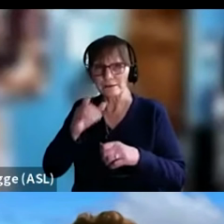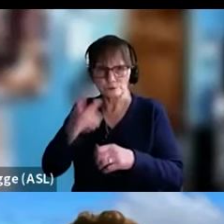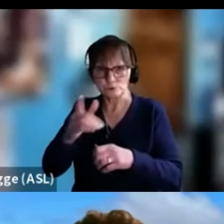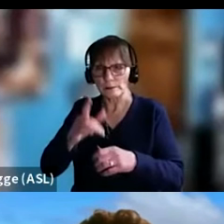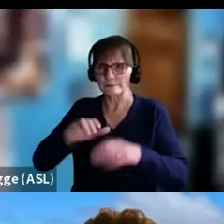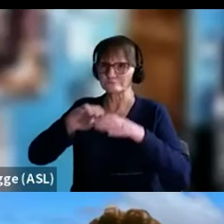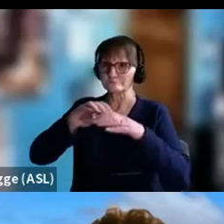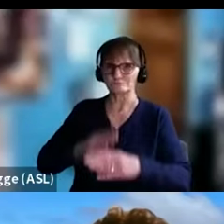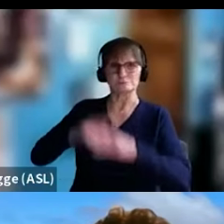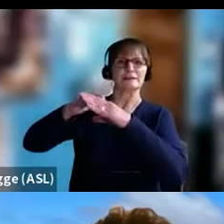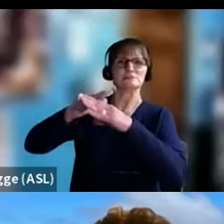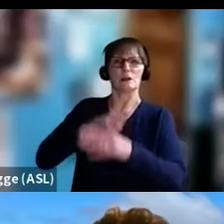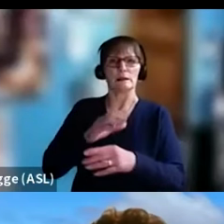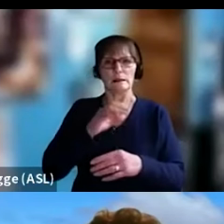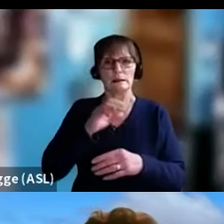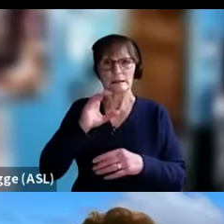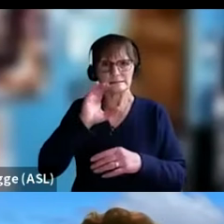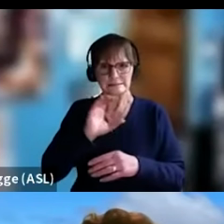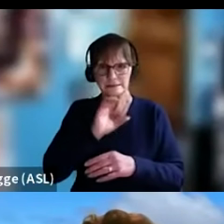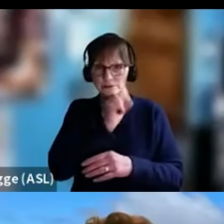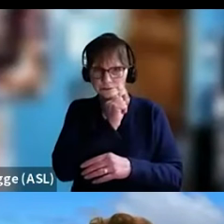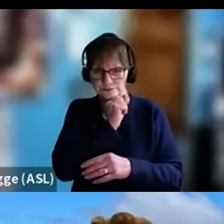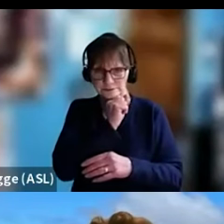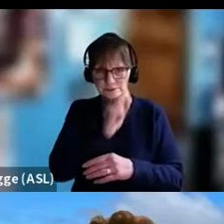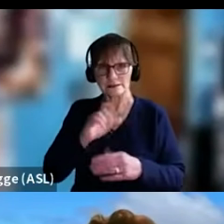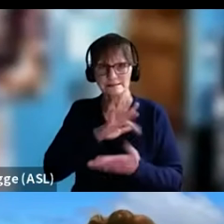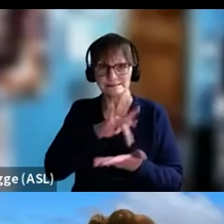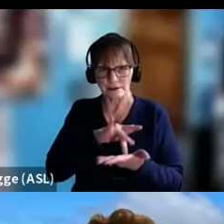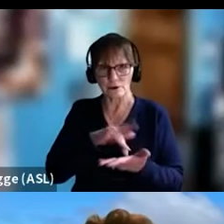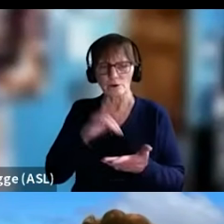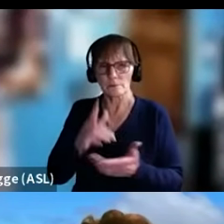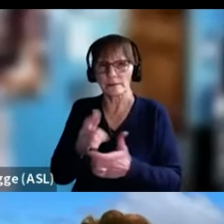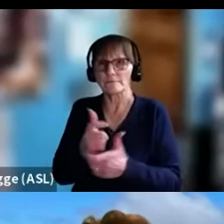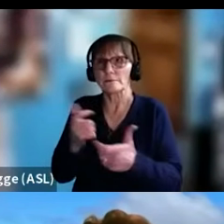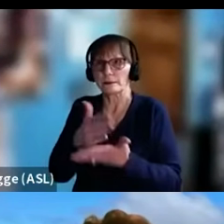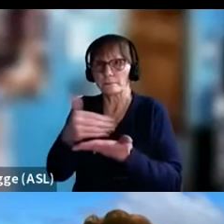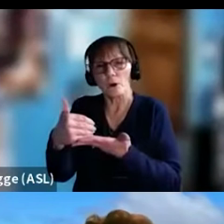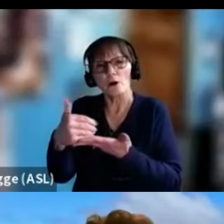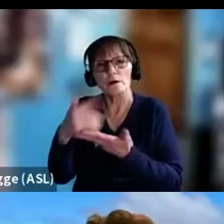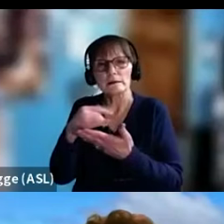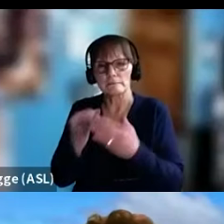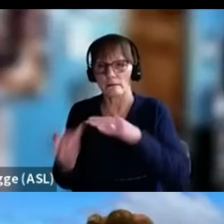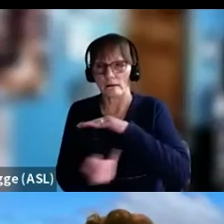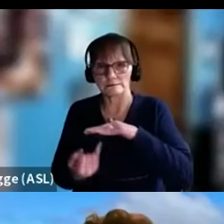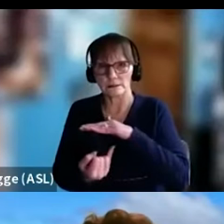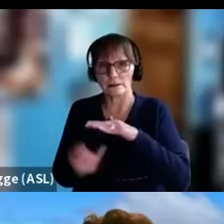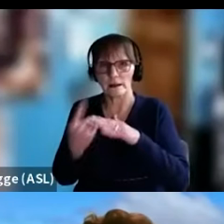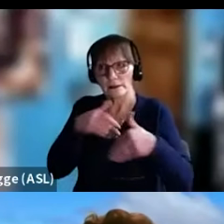like the senior centers and home delivered meals, but also play a big, big part in isolation and addressing isolation.